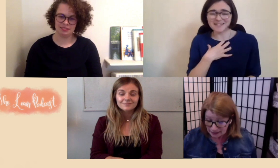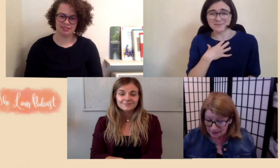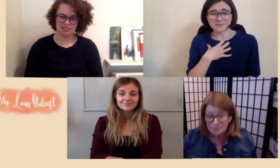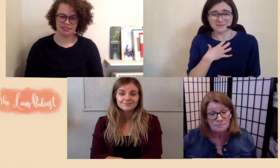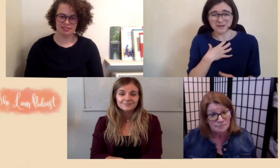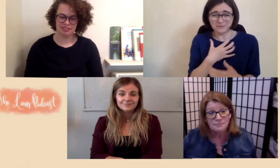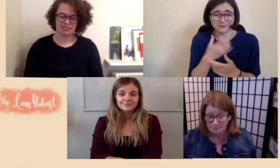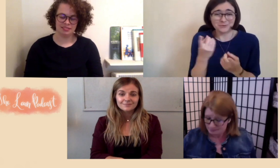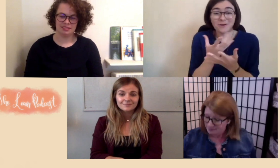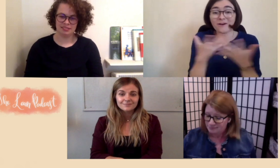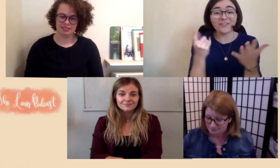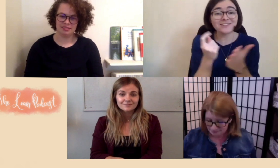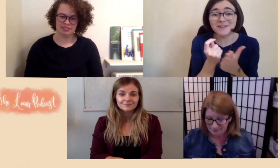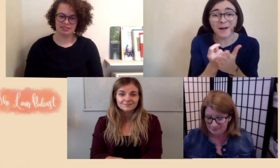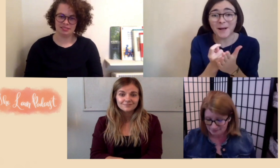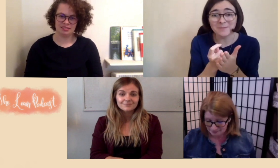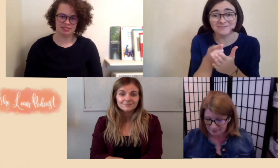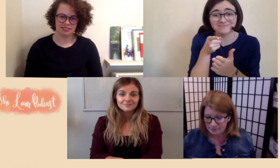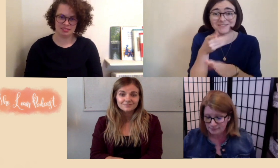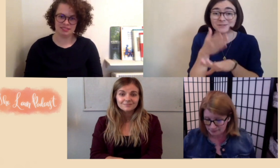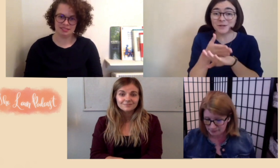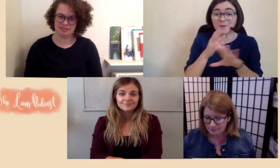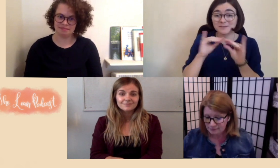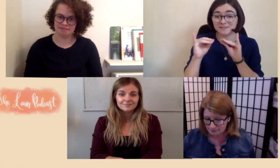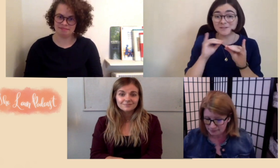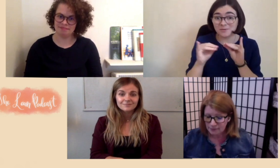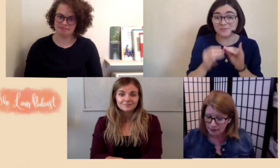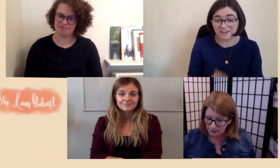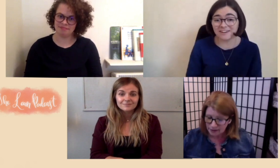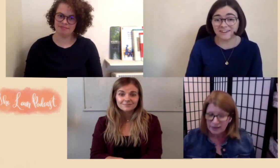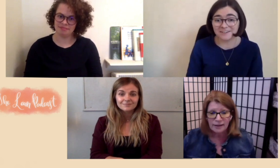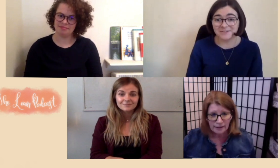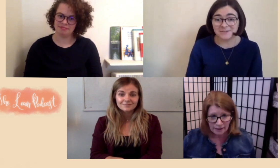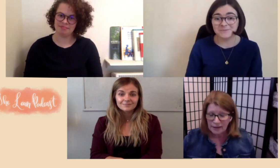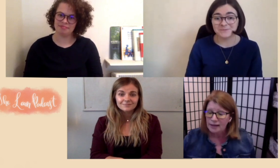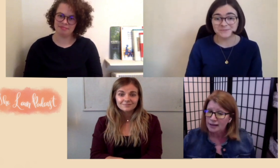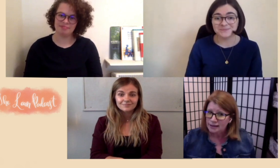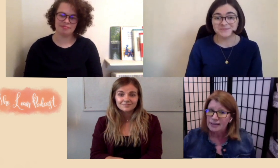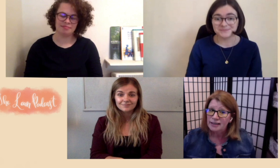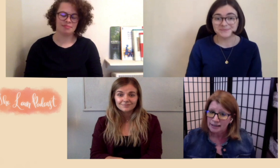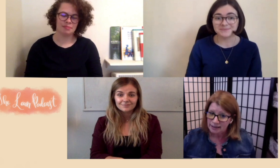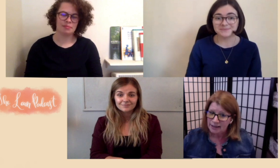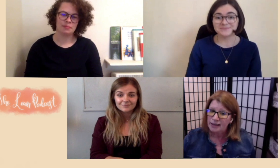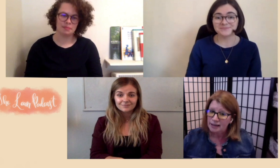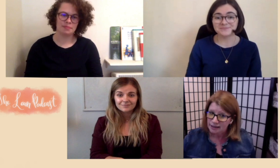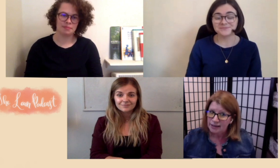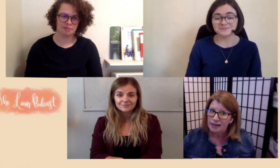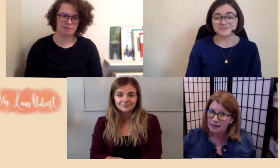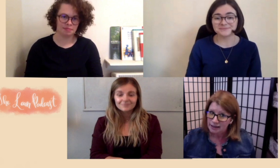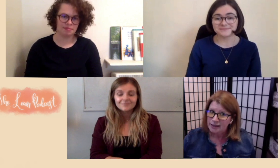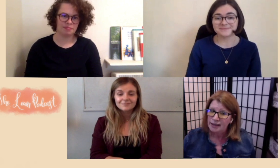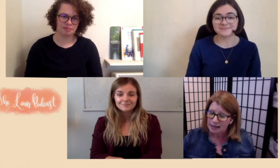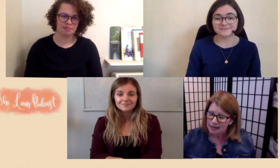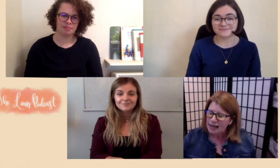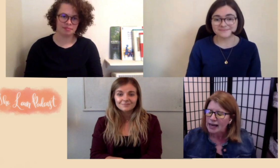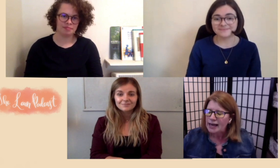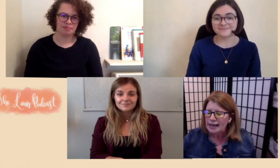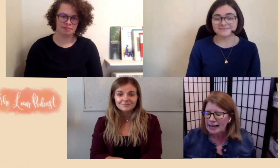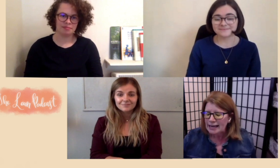Yes. Yes. And I think that was one of the powerful things, when I read Karasek's book, was the word demand, of the job.